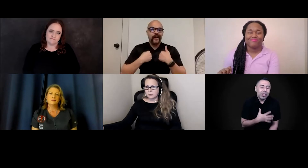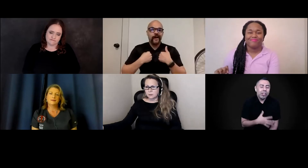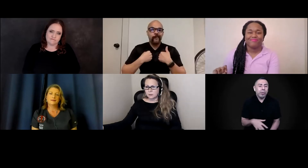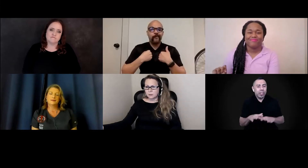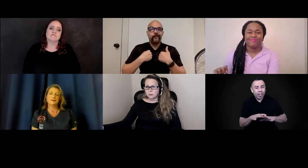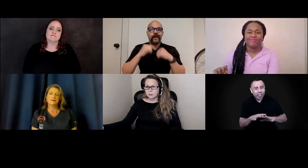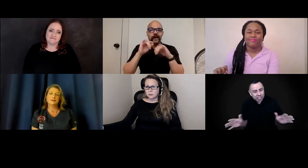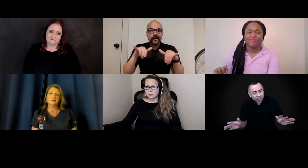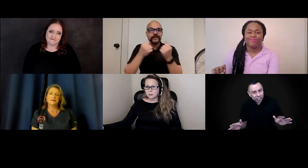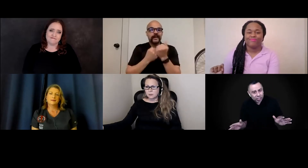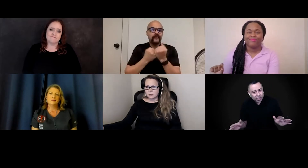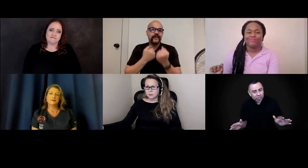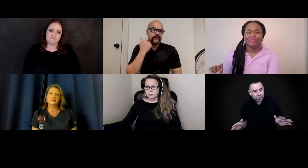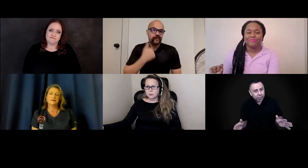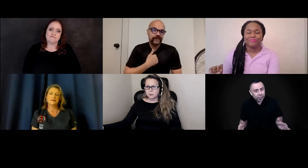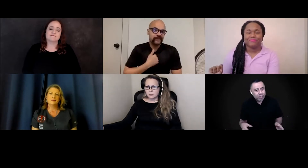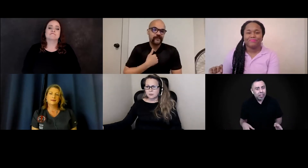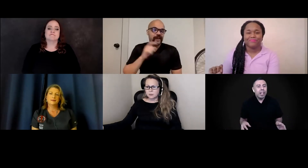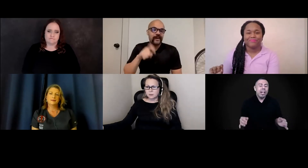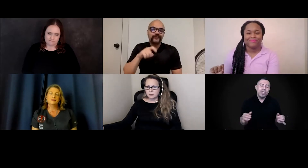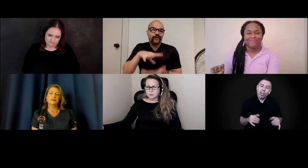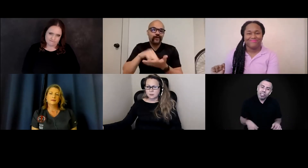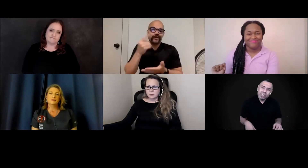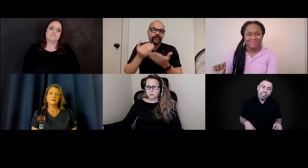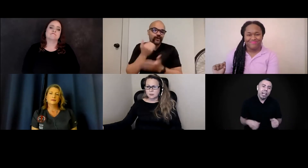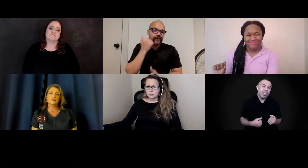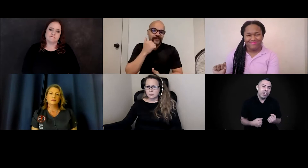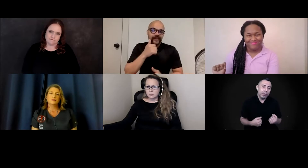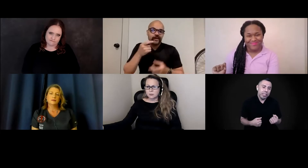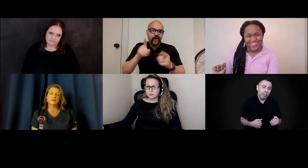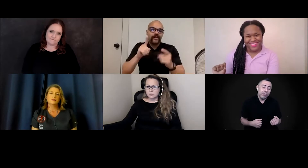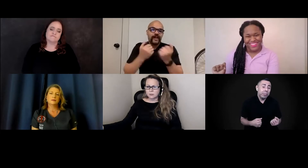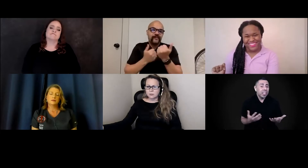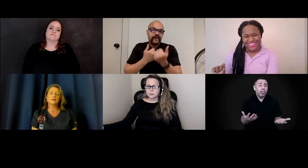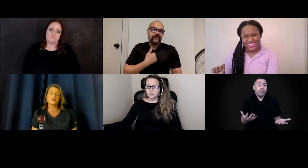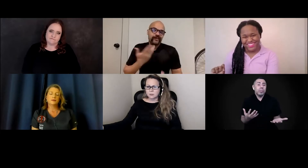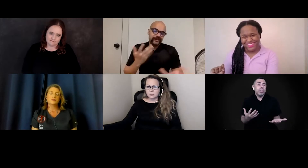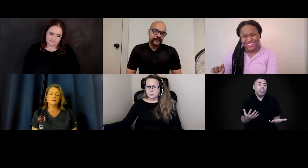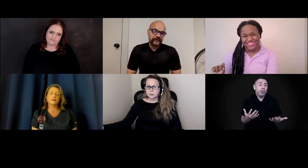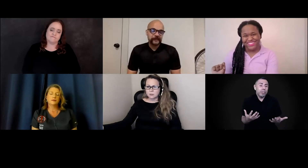I'm 35 now. But regardless of age I have to constantly advocate for myself because I learn something